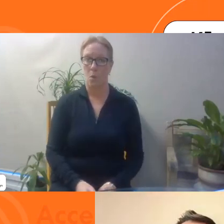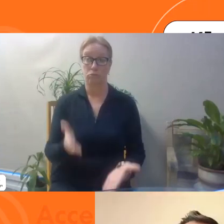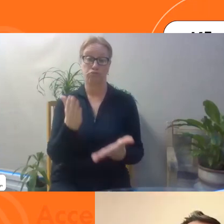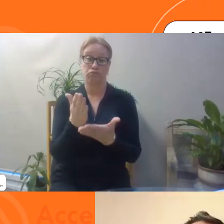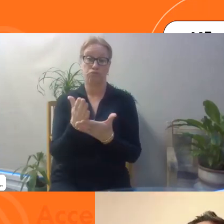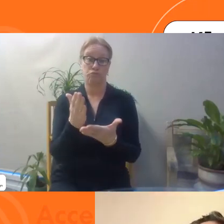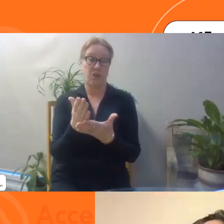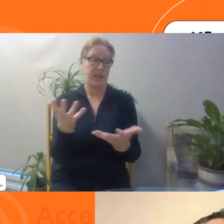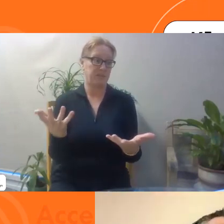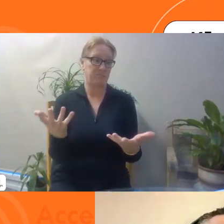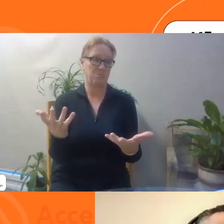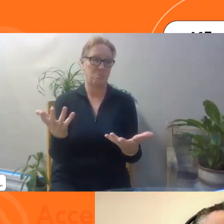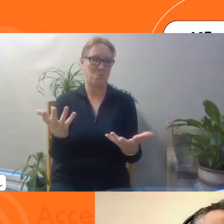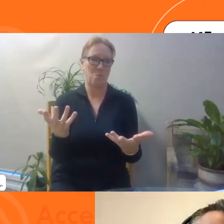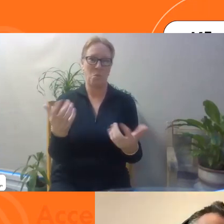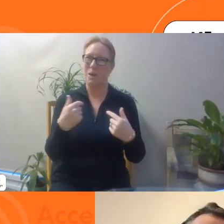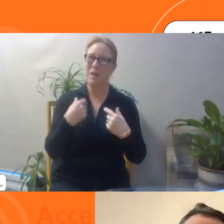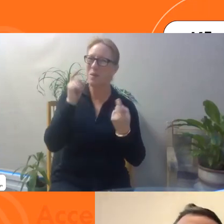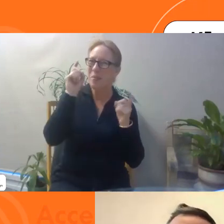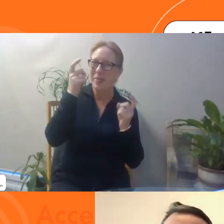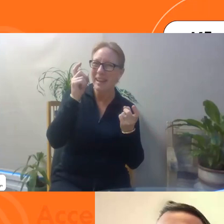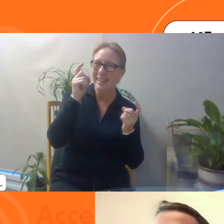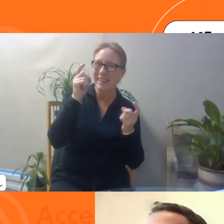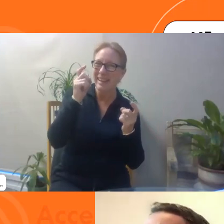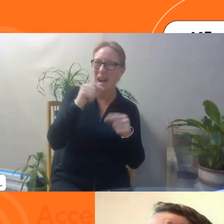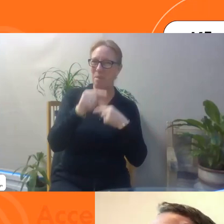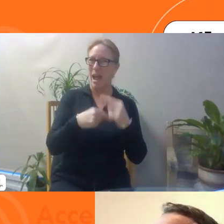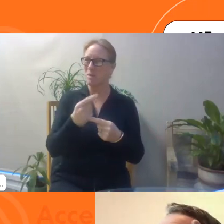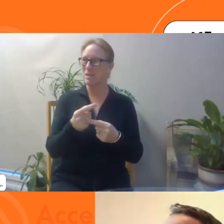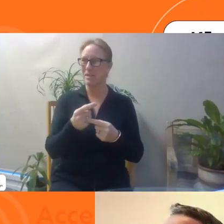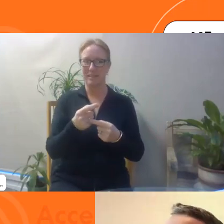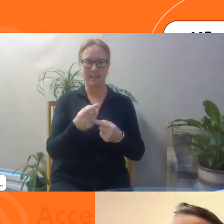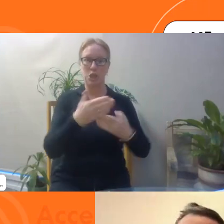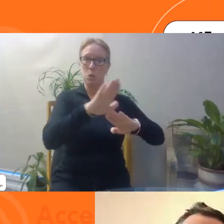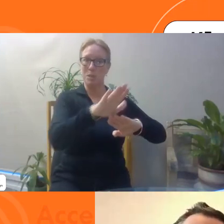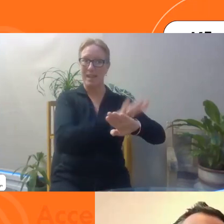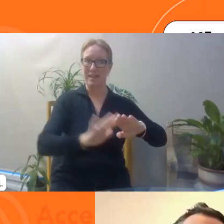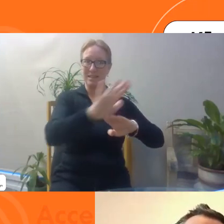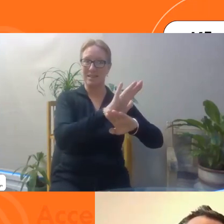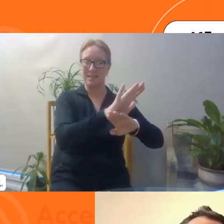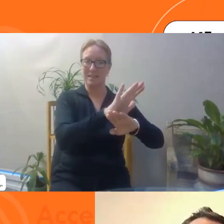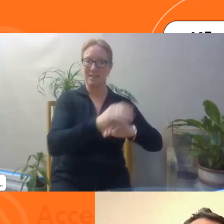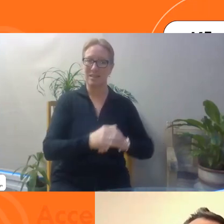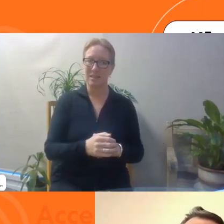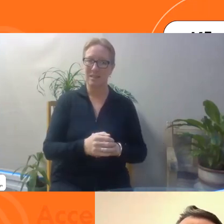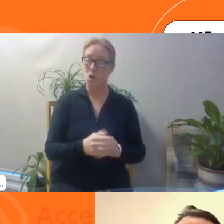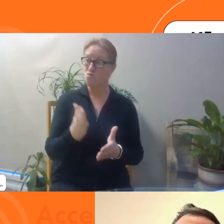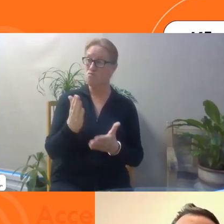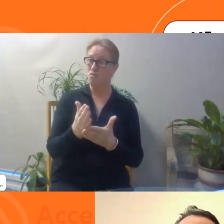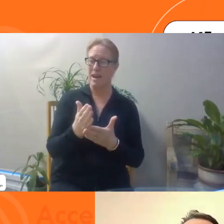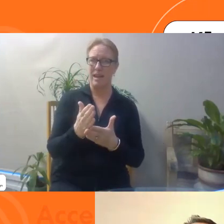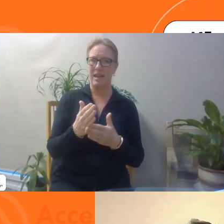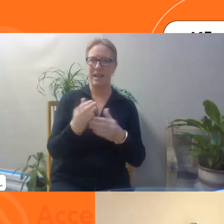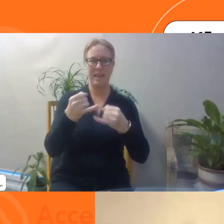think about in this country. And it's a really internationally recognised